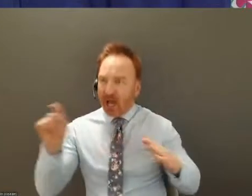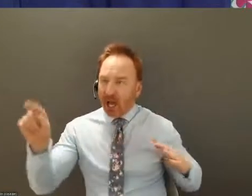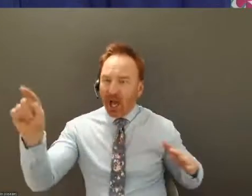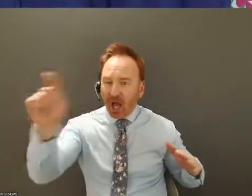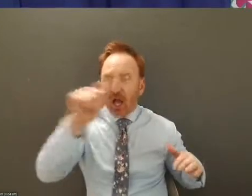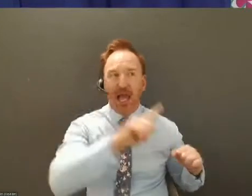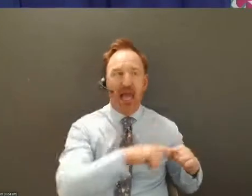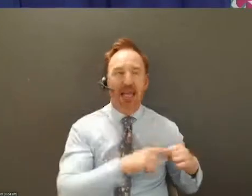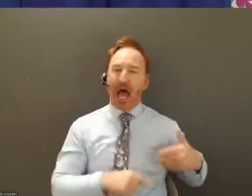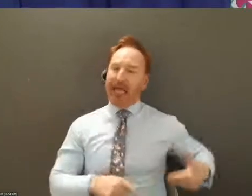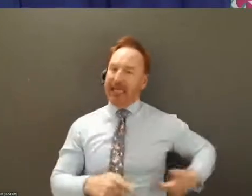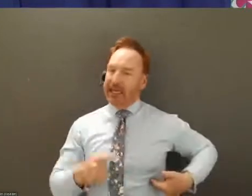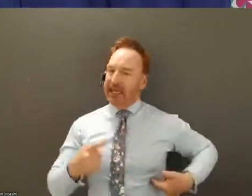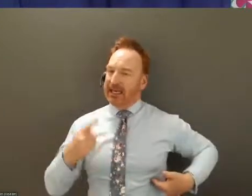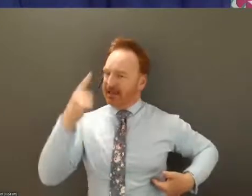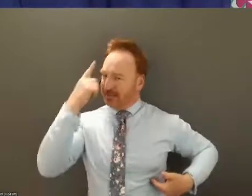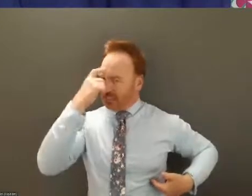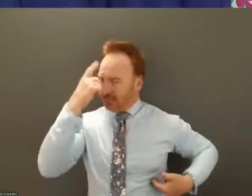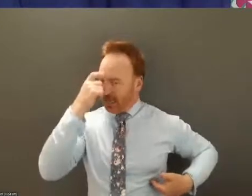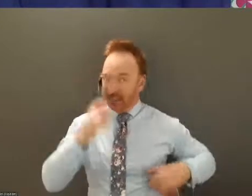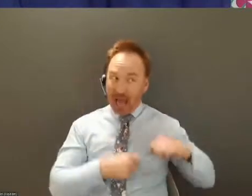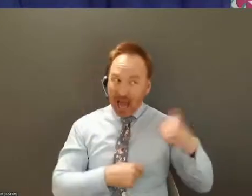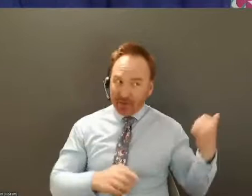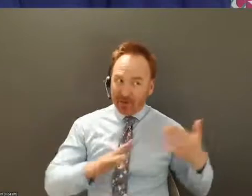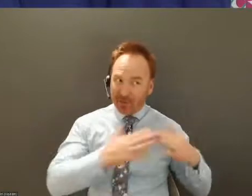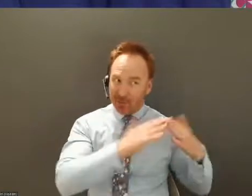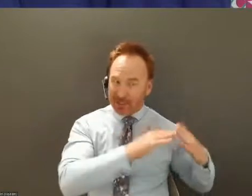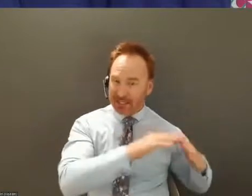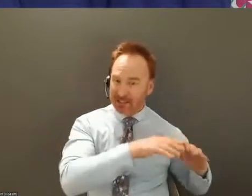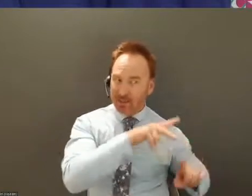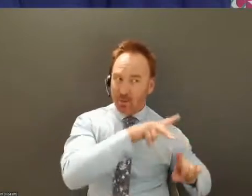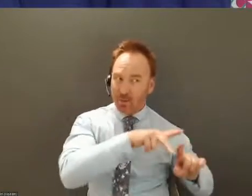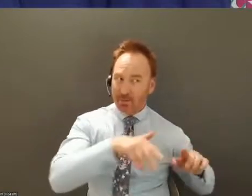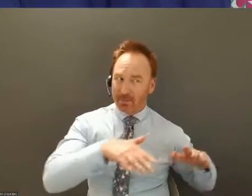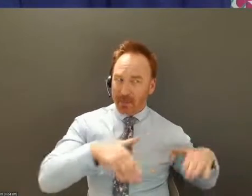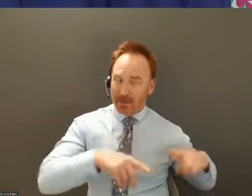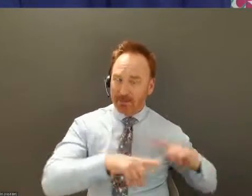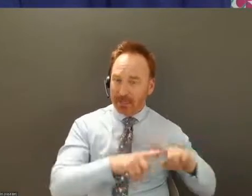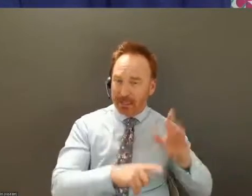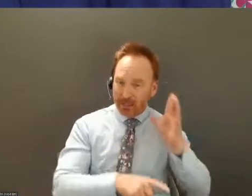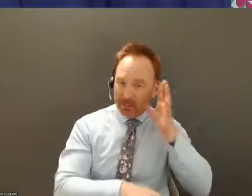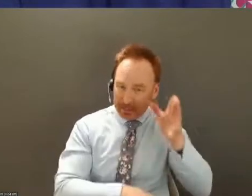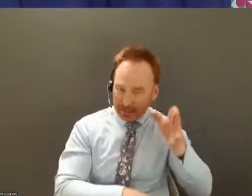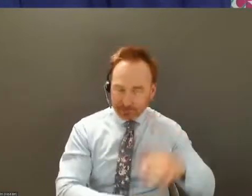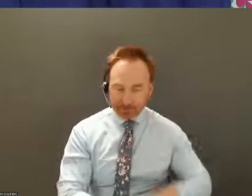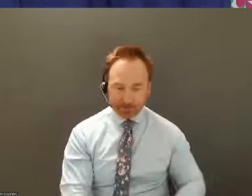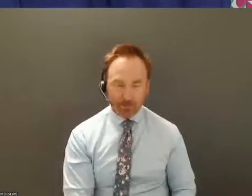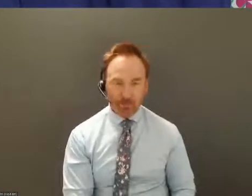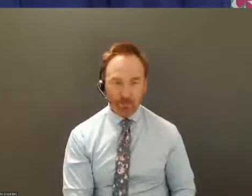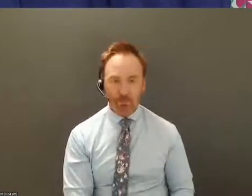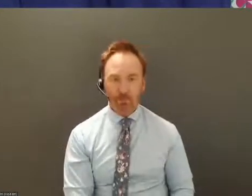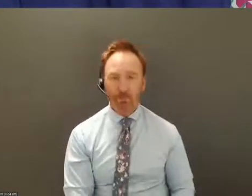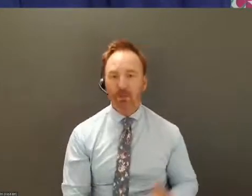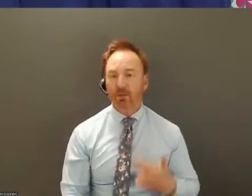youth under 17?